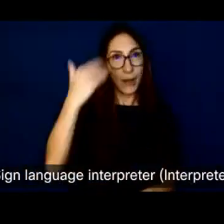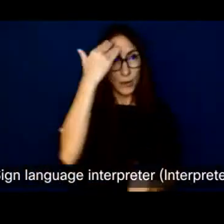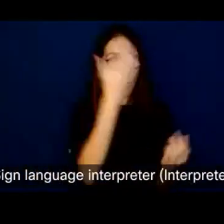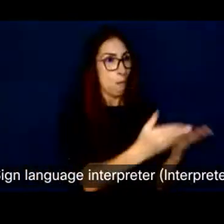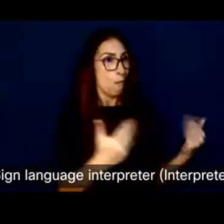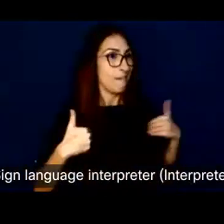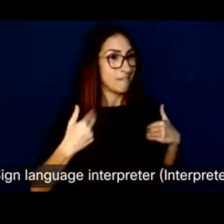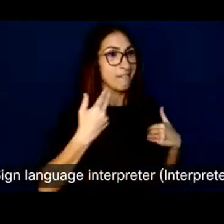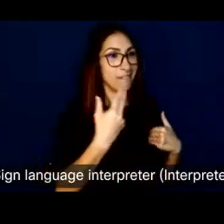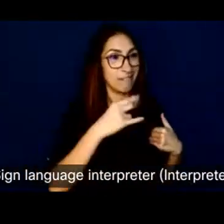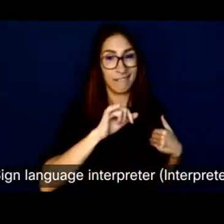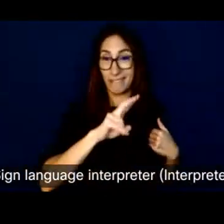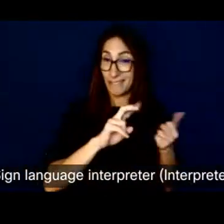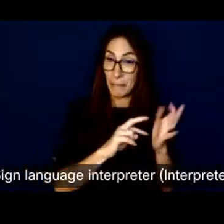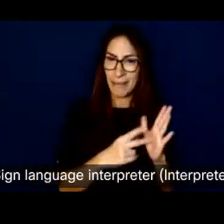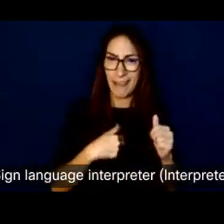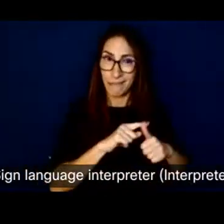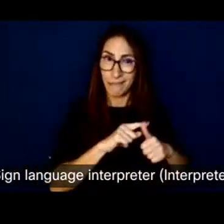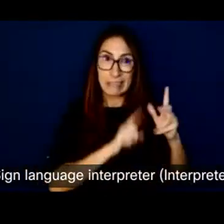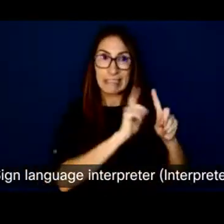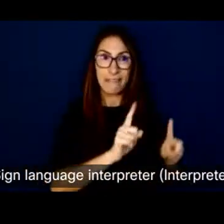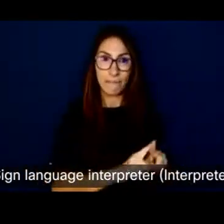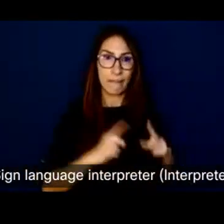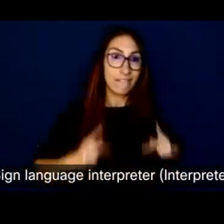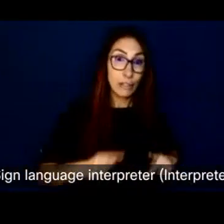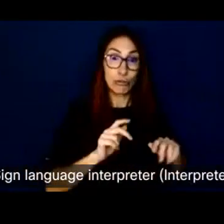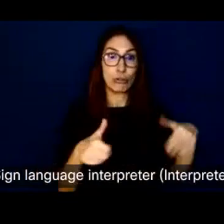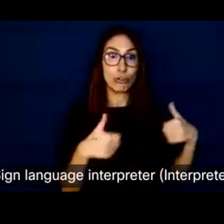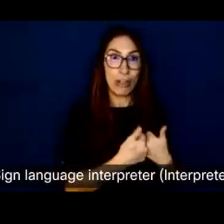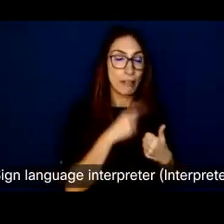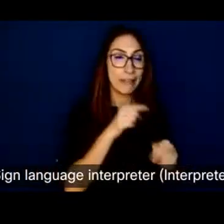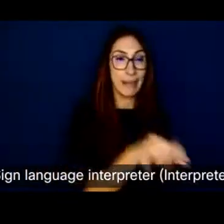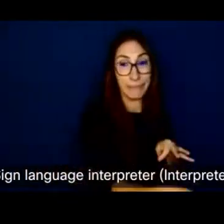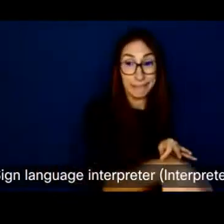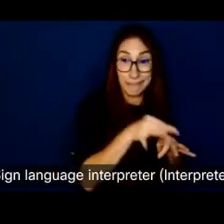happen physically earlier in their lives. That they're